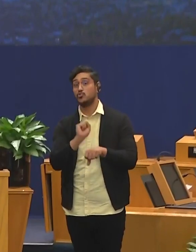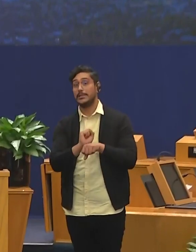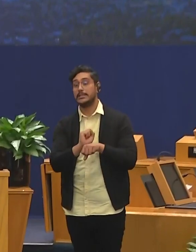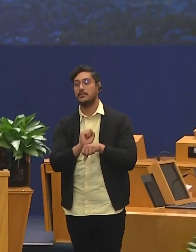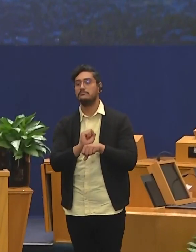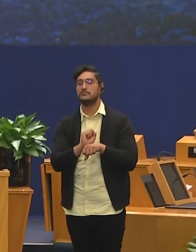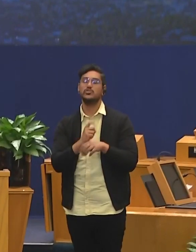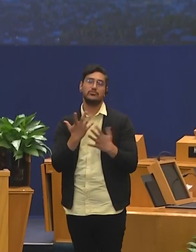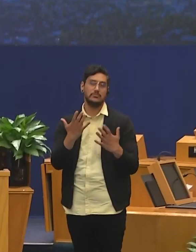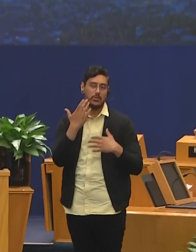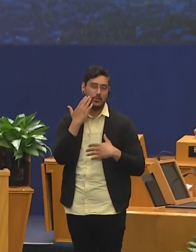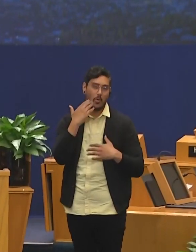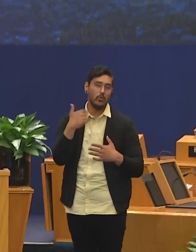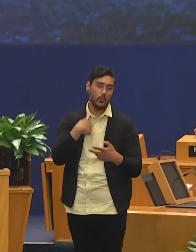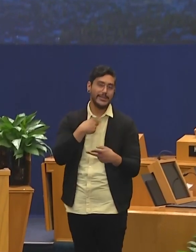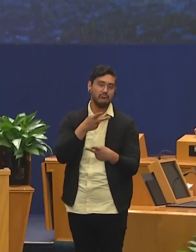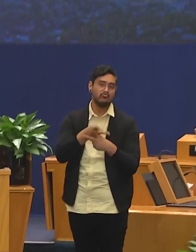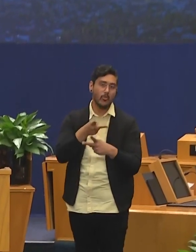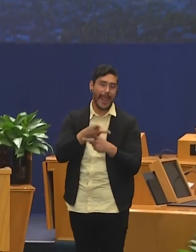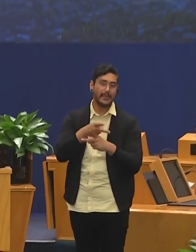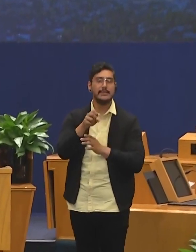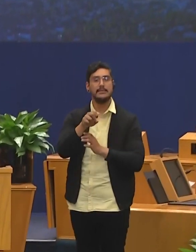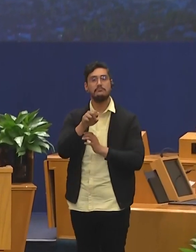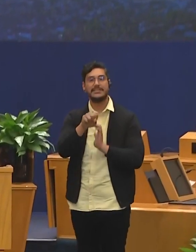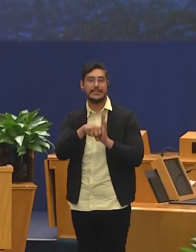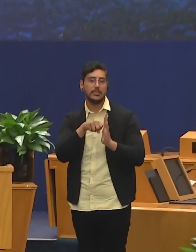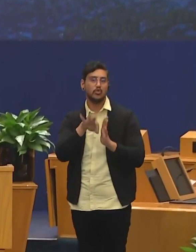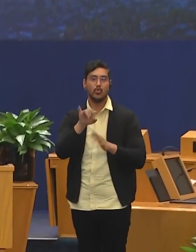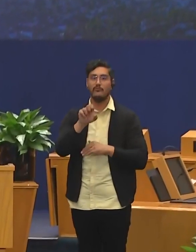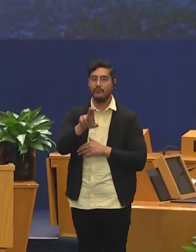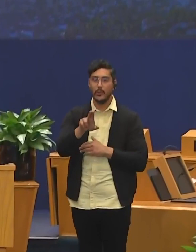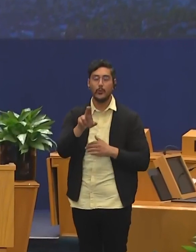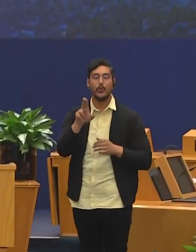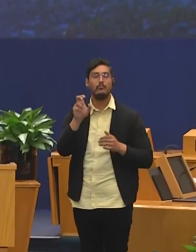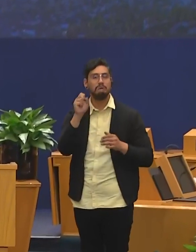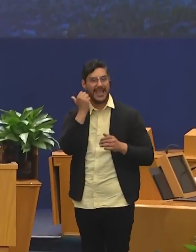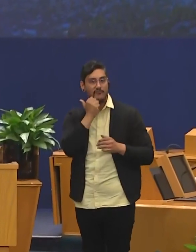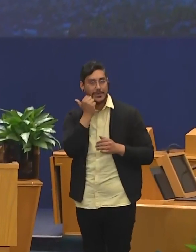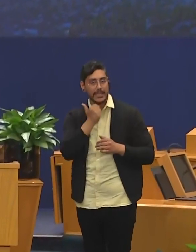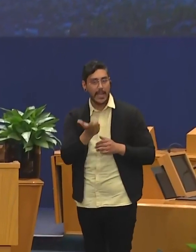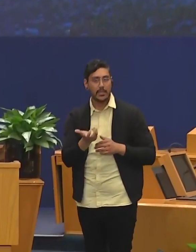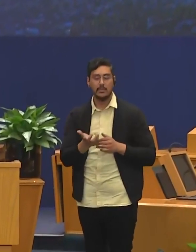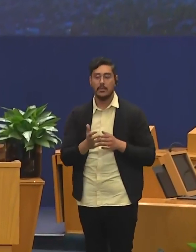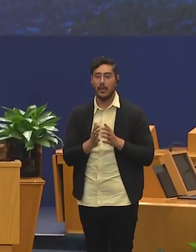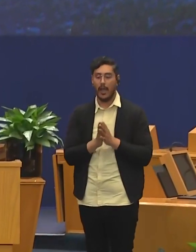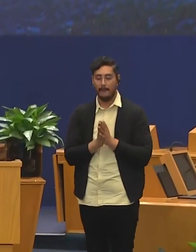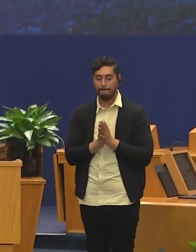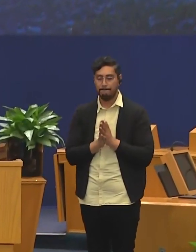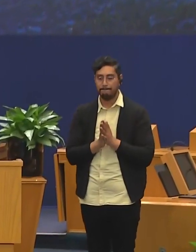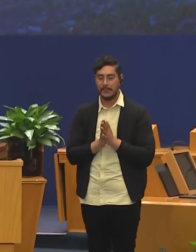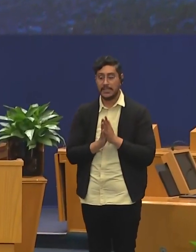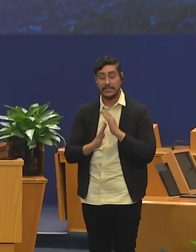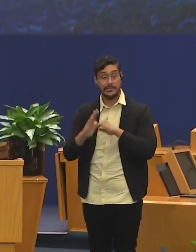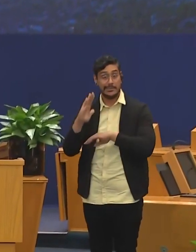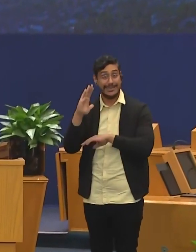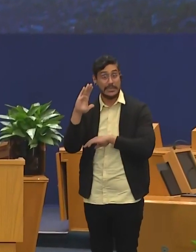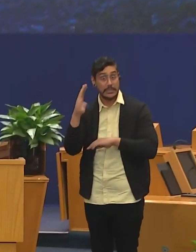YEAH, SO WE DON'T -- YOU KNOW, WE TRACK SEASONAL FLU PRETTY MUCH EVERY